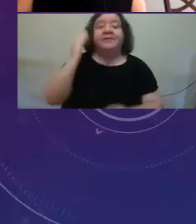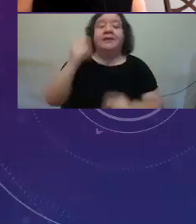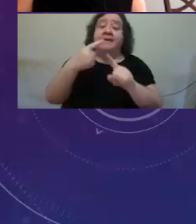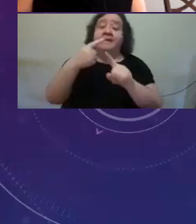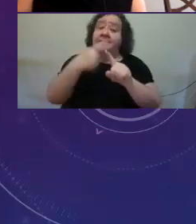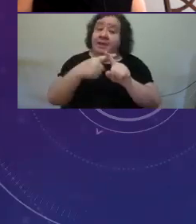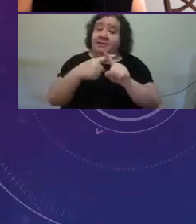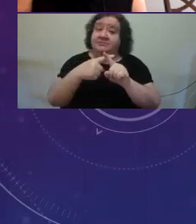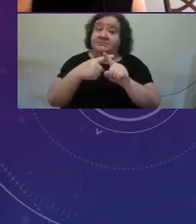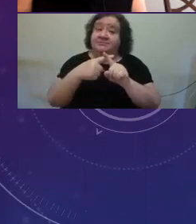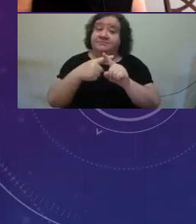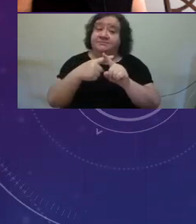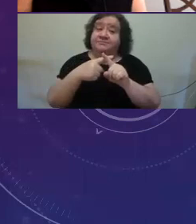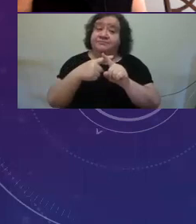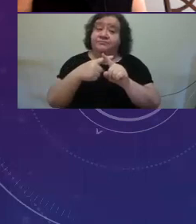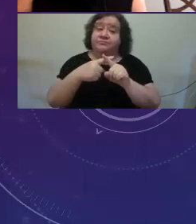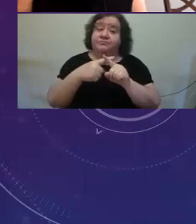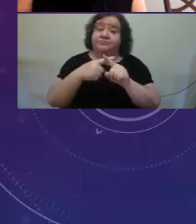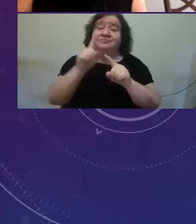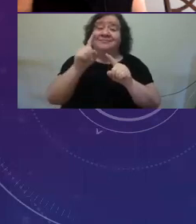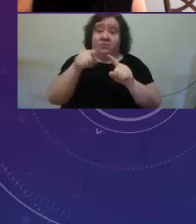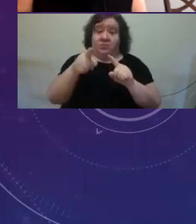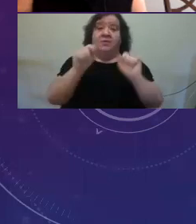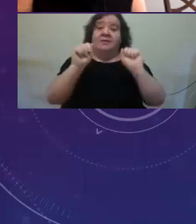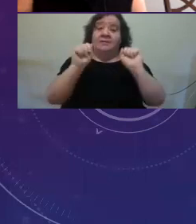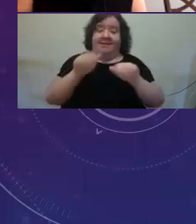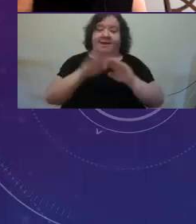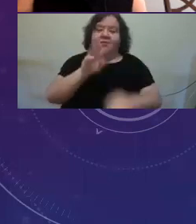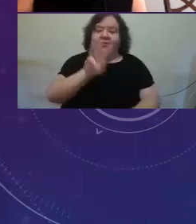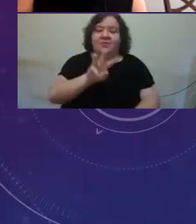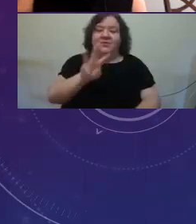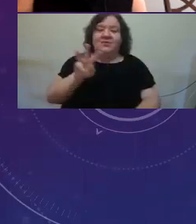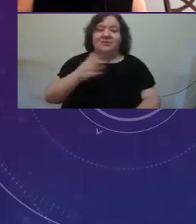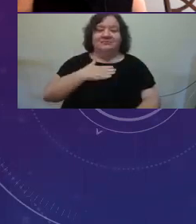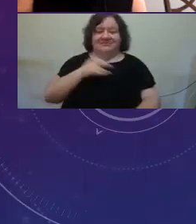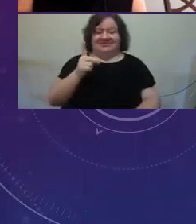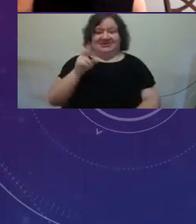channel or you can visit the others Facebook page today where I post it so